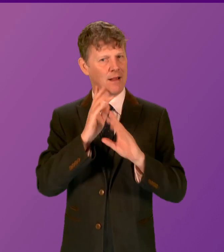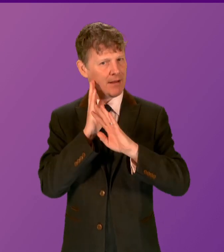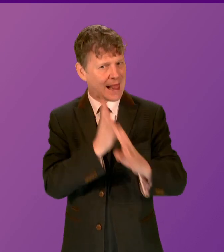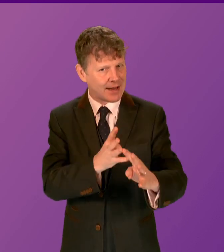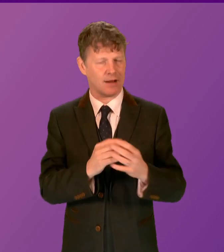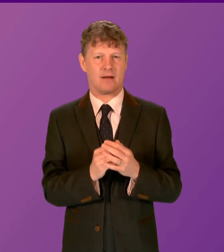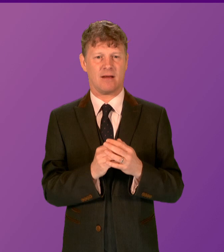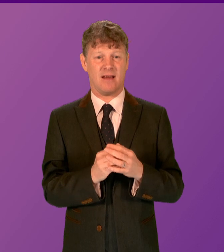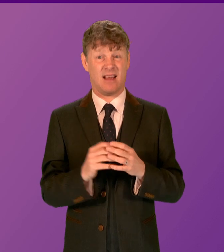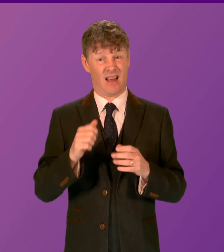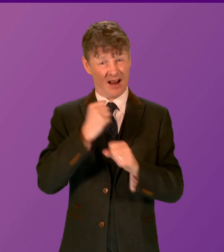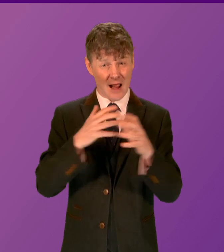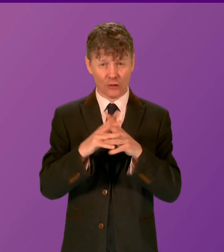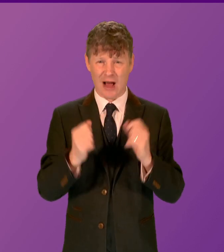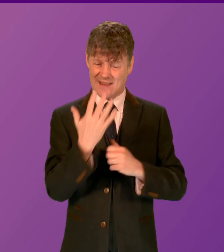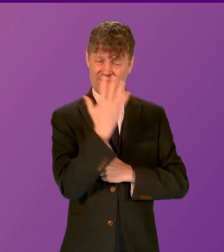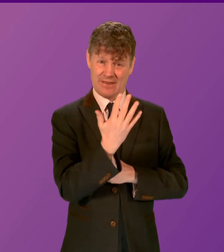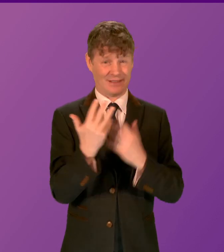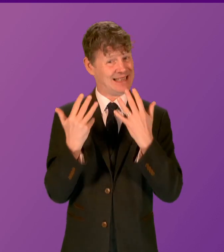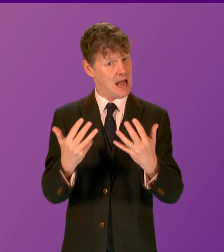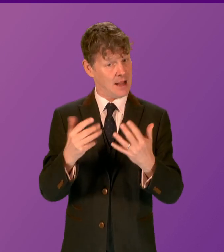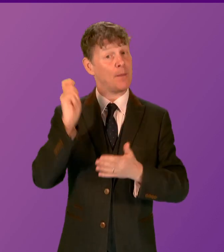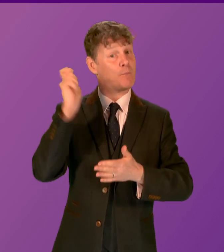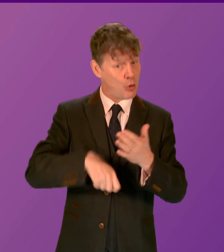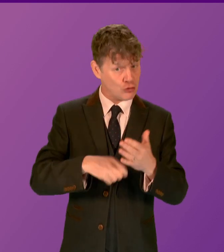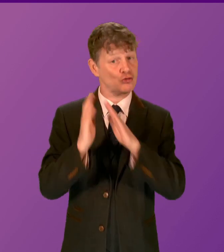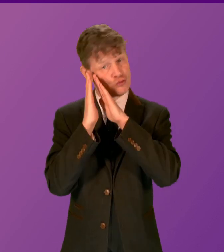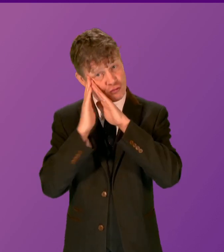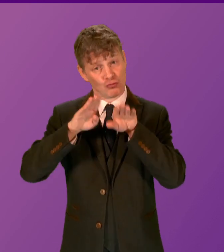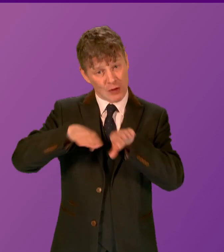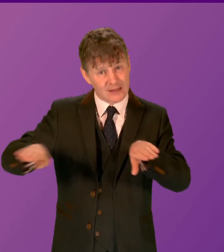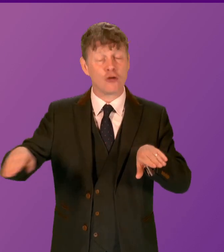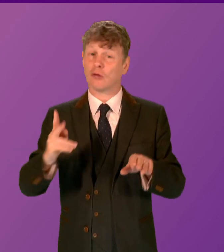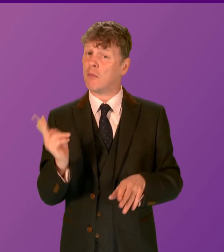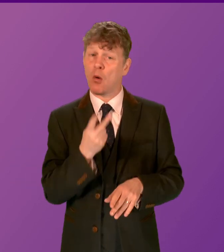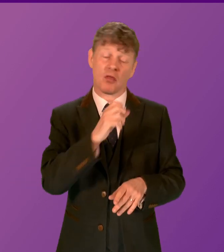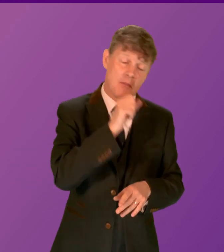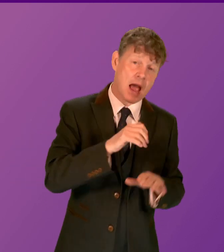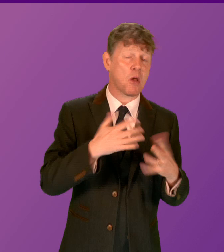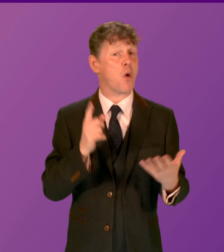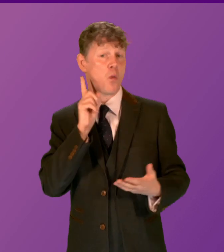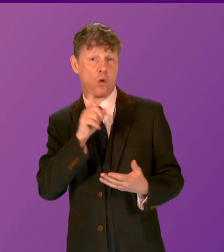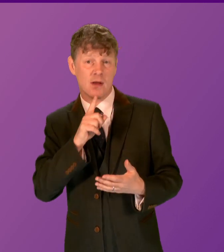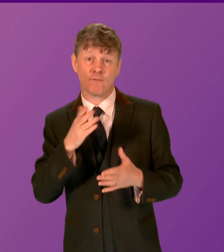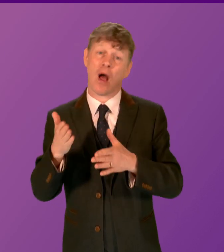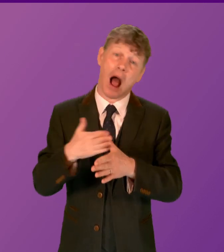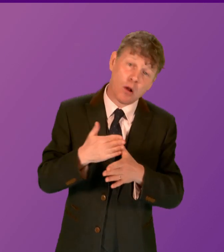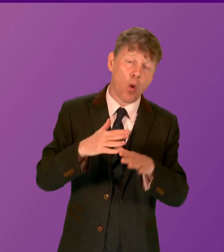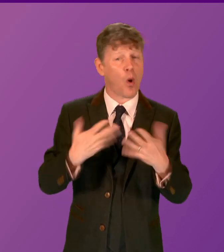Glasgow has purchased 59 residential placements for men or women in alcohol and drug recovery